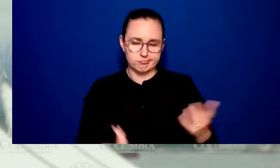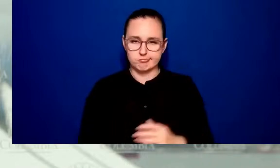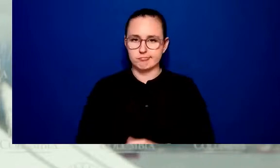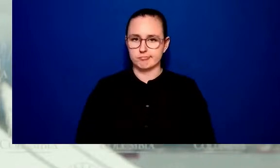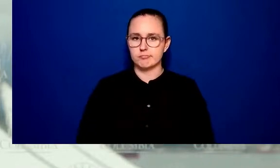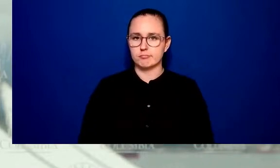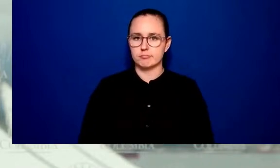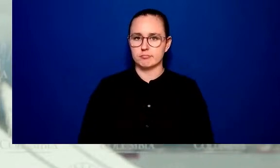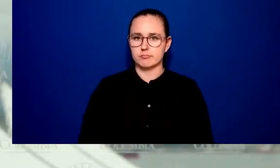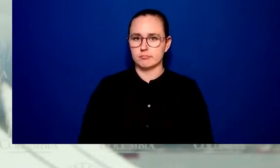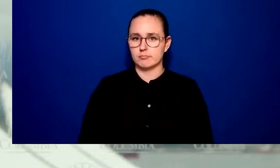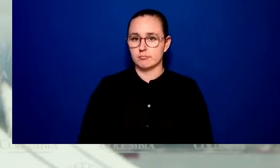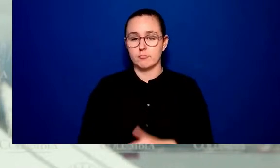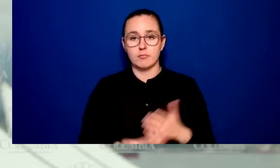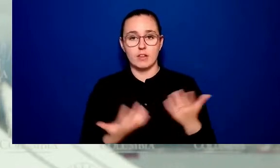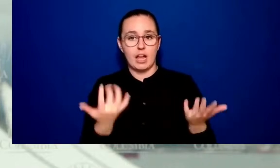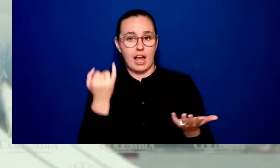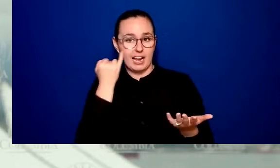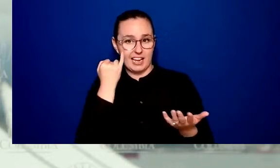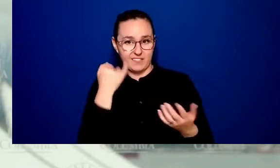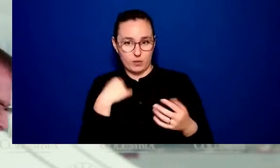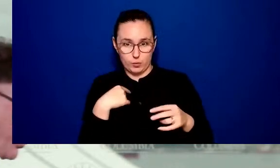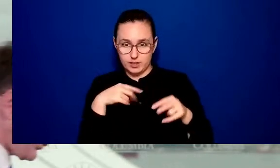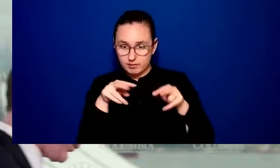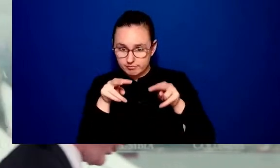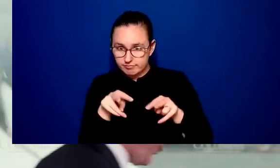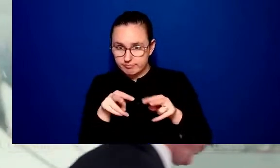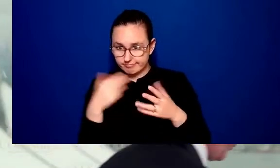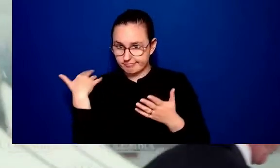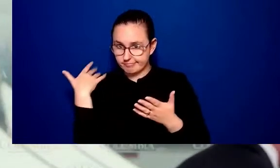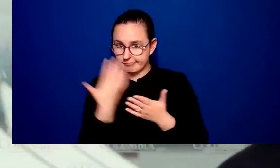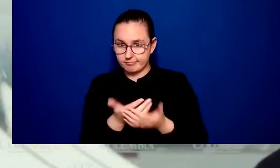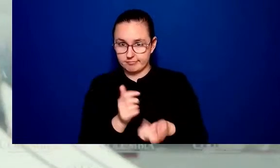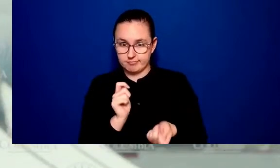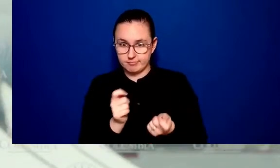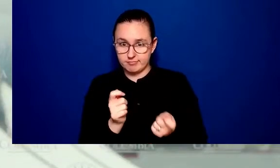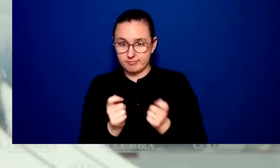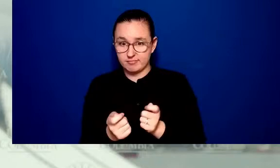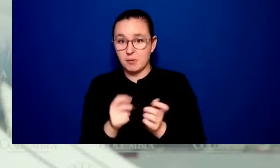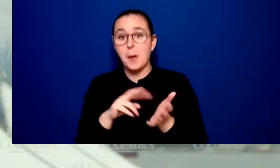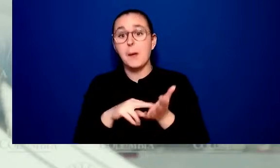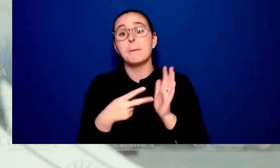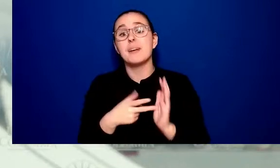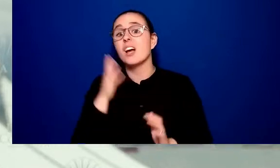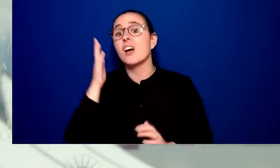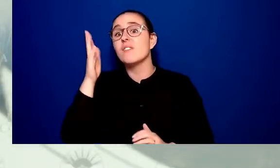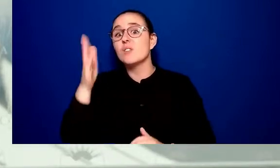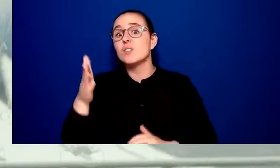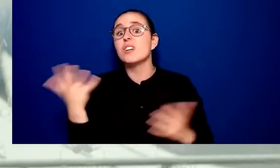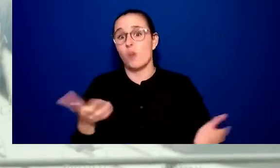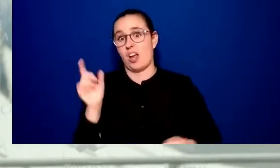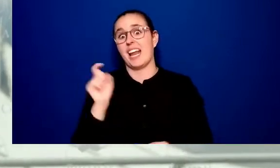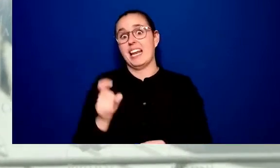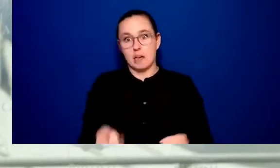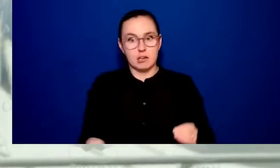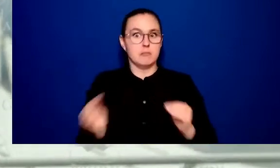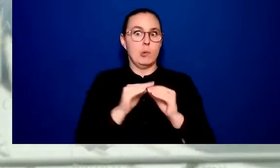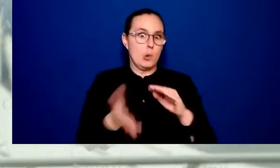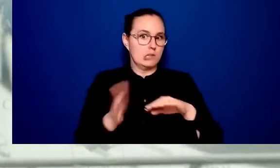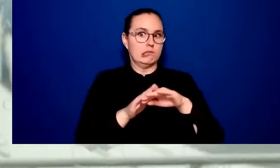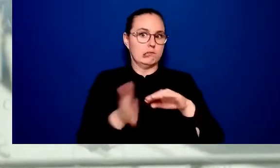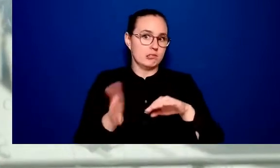significant challenge. We have